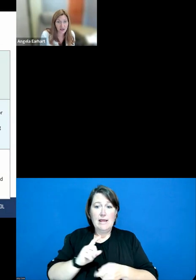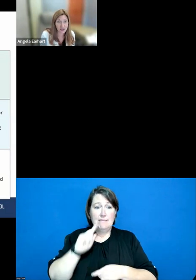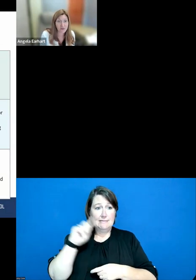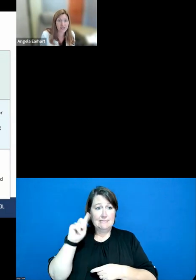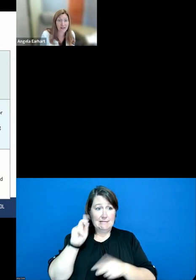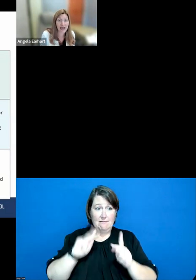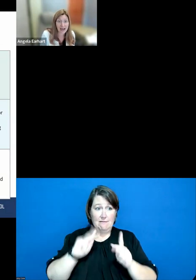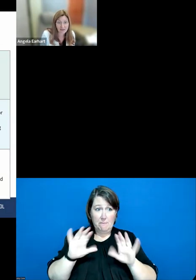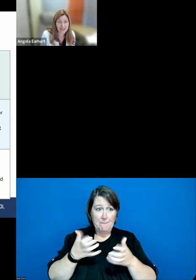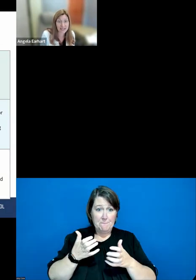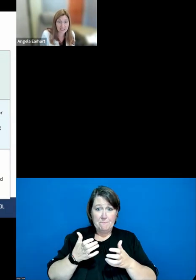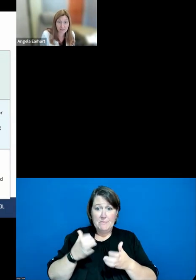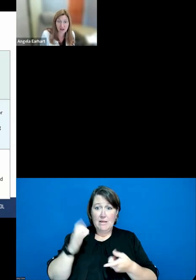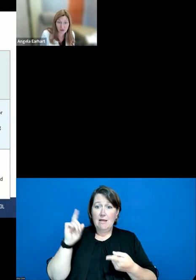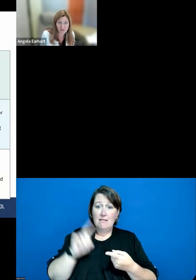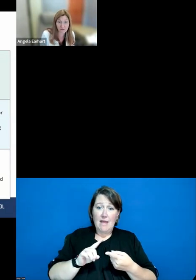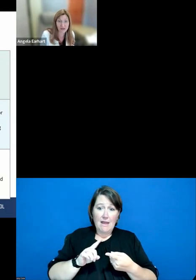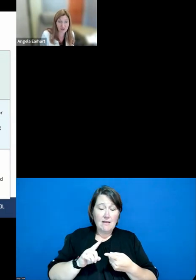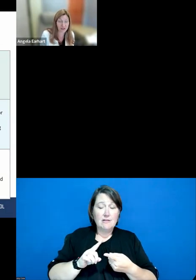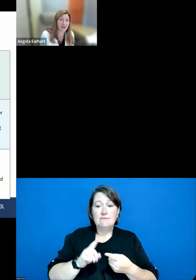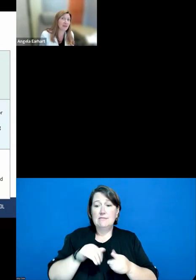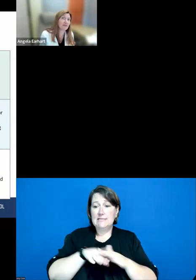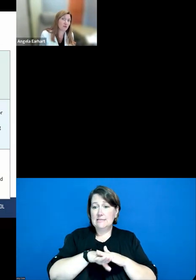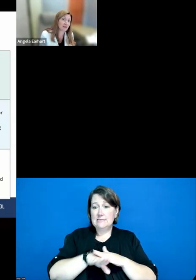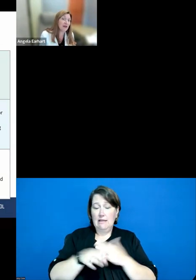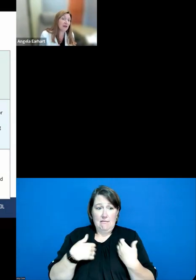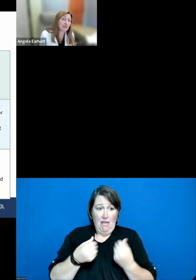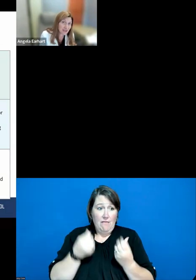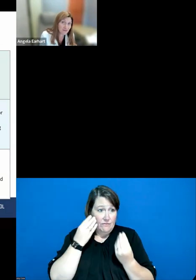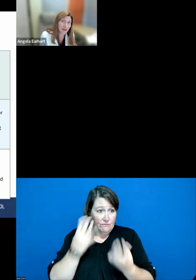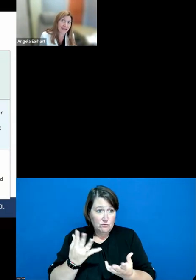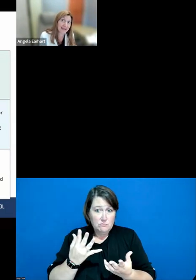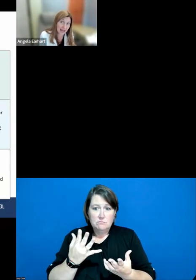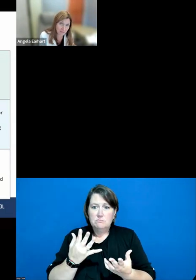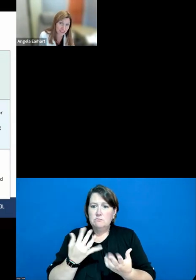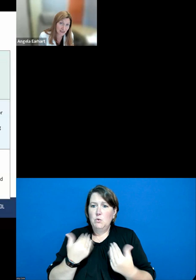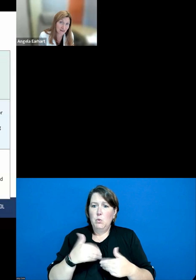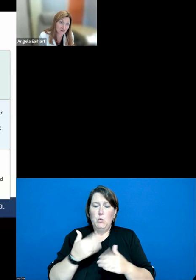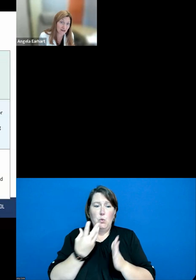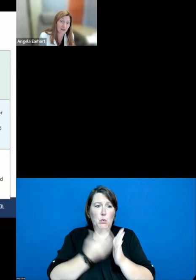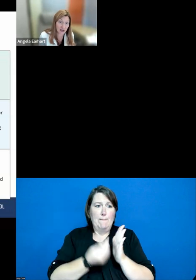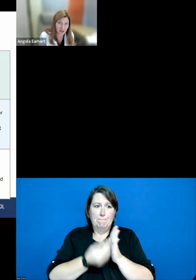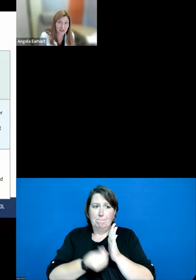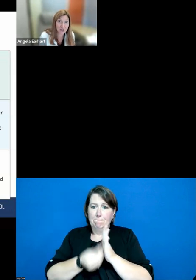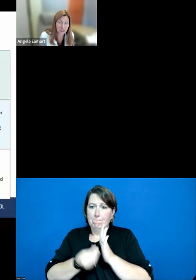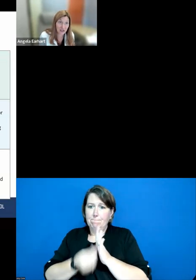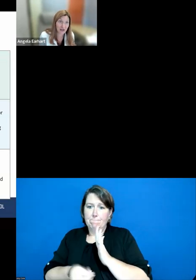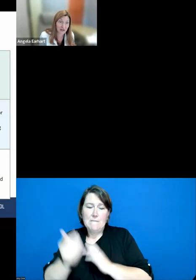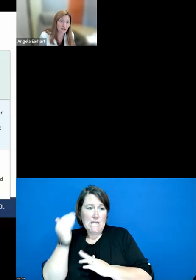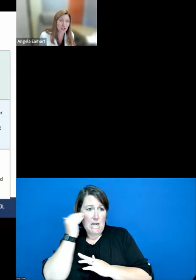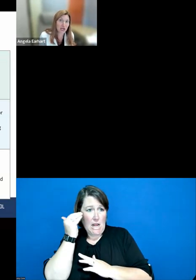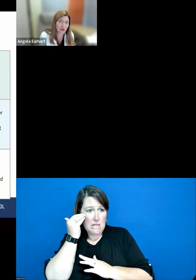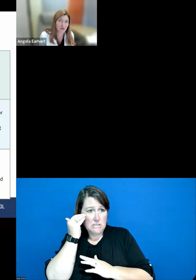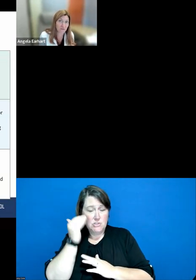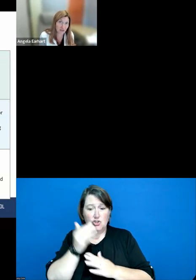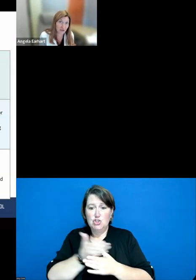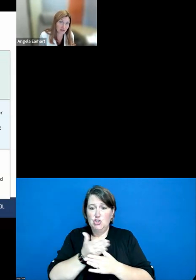There's a lack of accessible health information, and then there's significant gaps in the knowledge and shared information